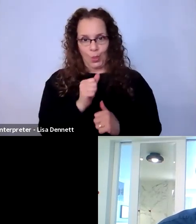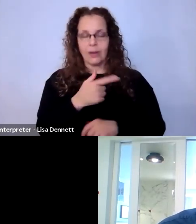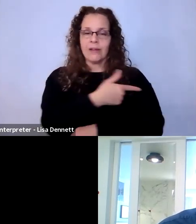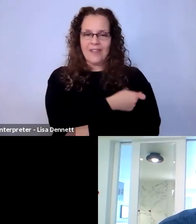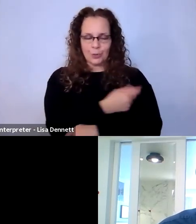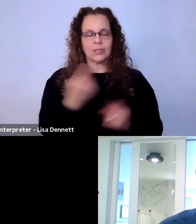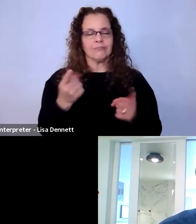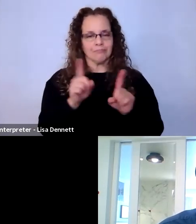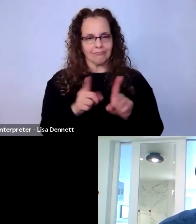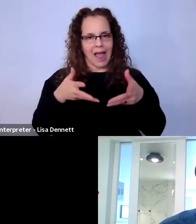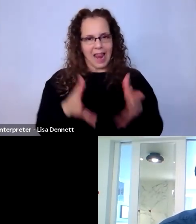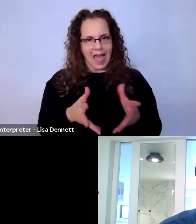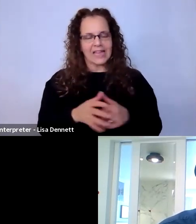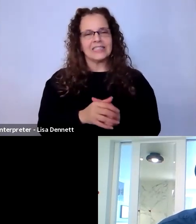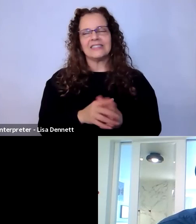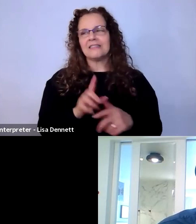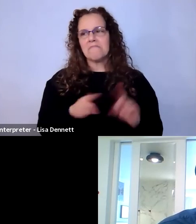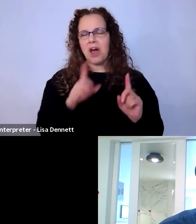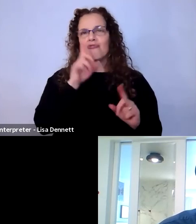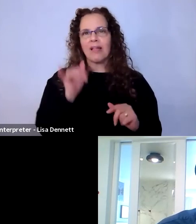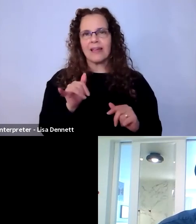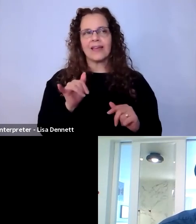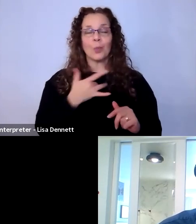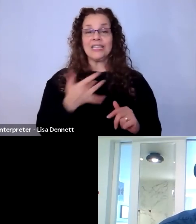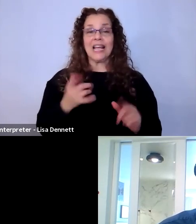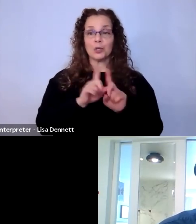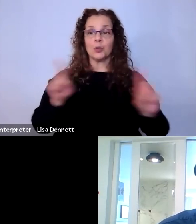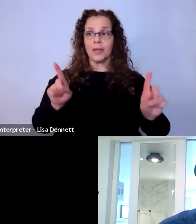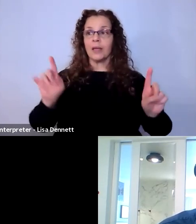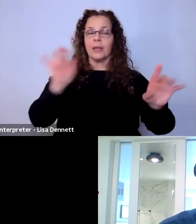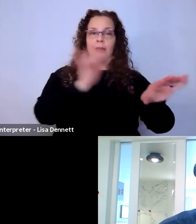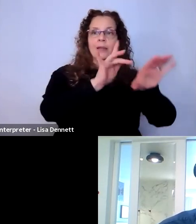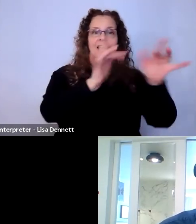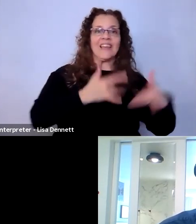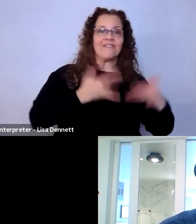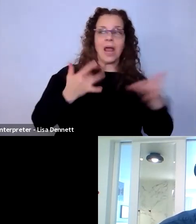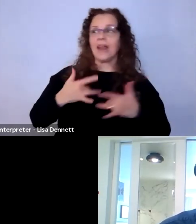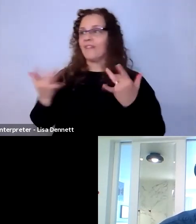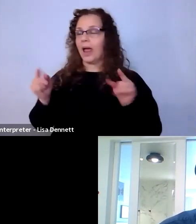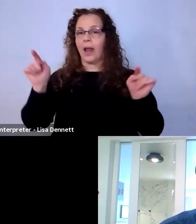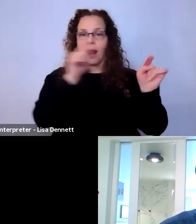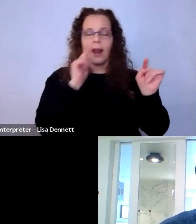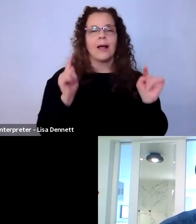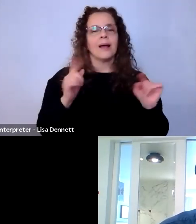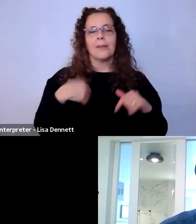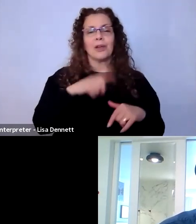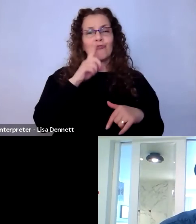It means so much to be present with you, Joe. For this that's to me.